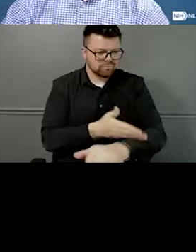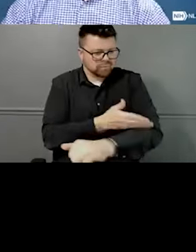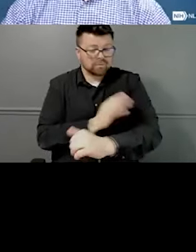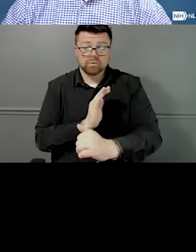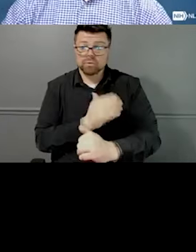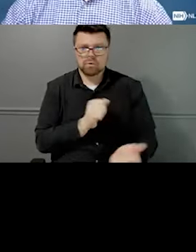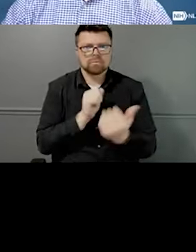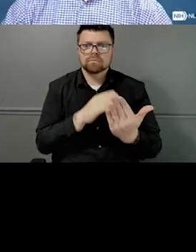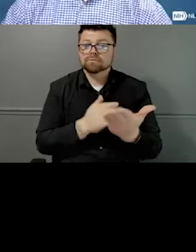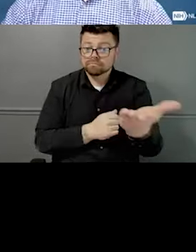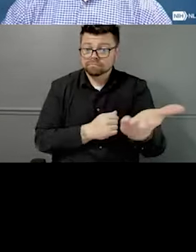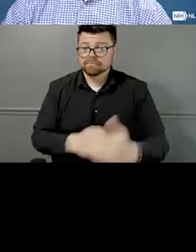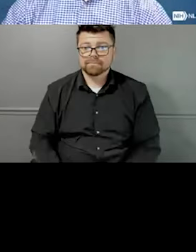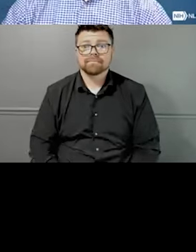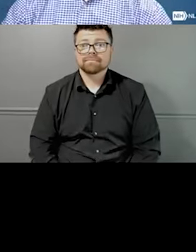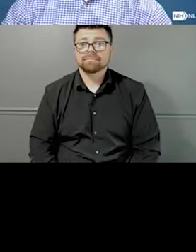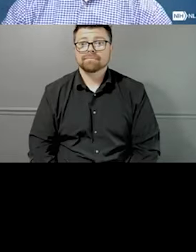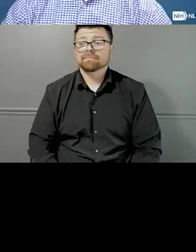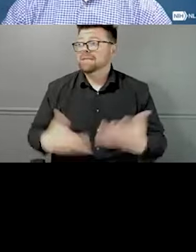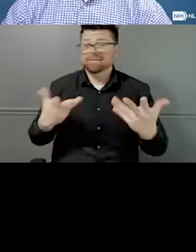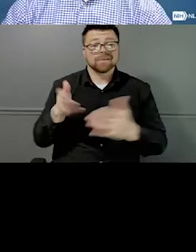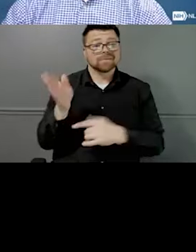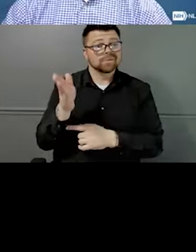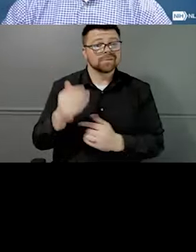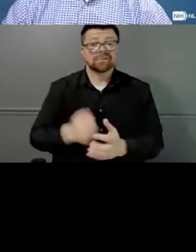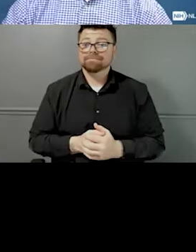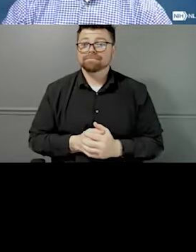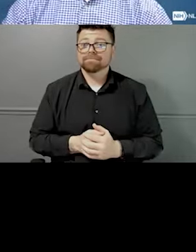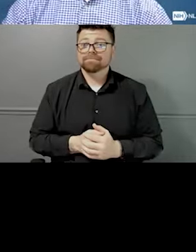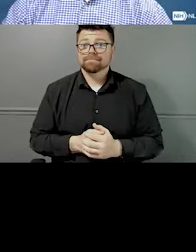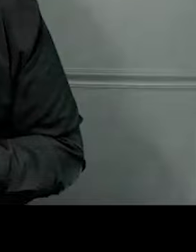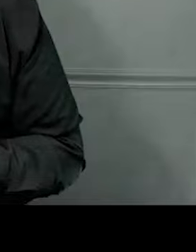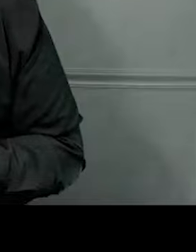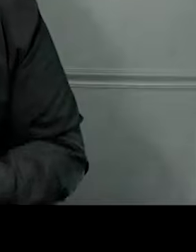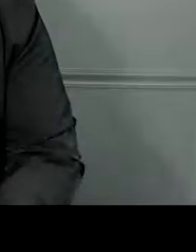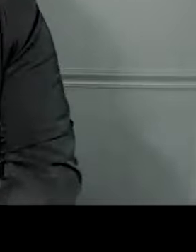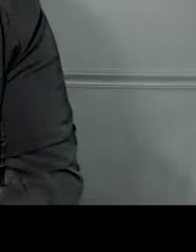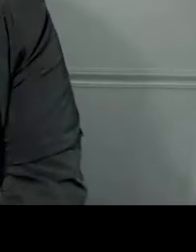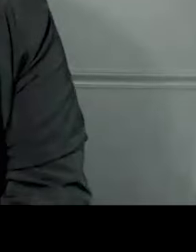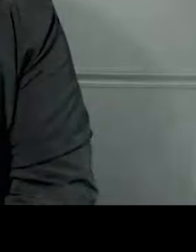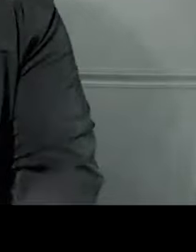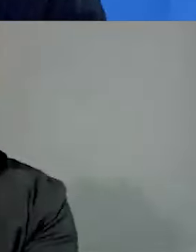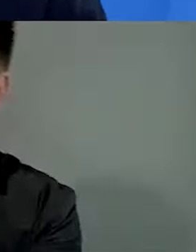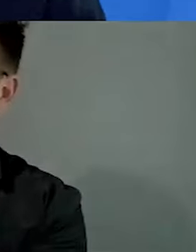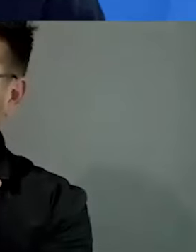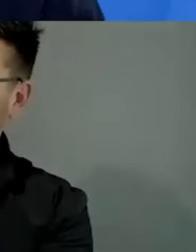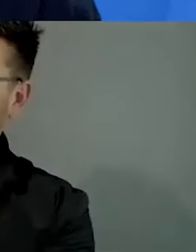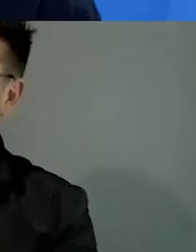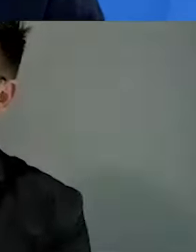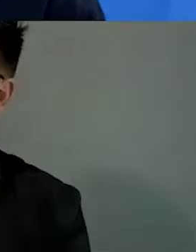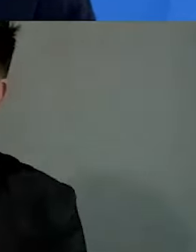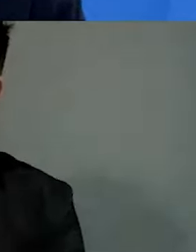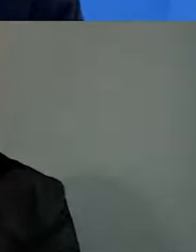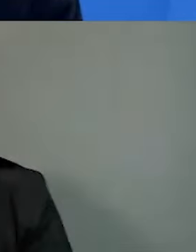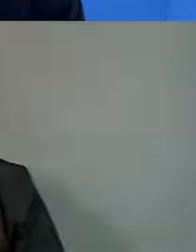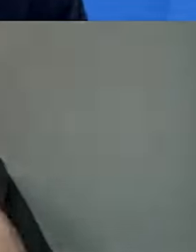That's the end of my presentation. Jeremy Leffler: Thank you, Bart, and thank you, Jean.